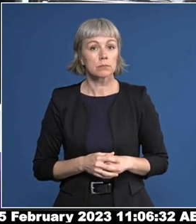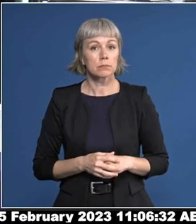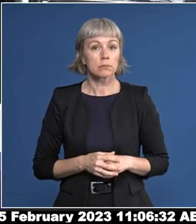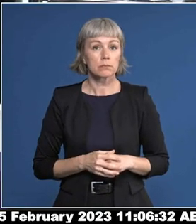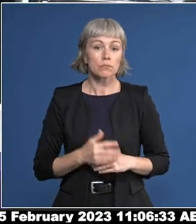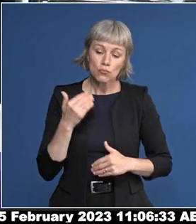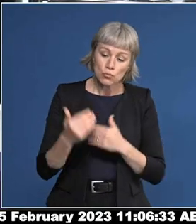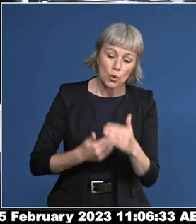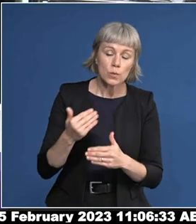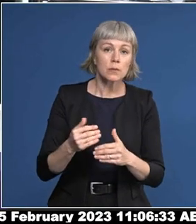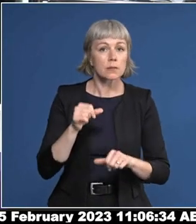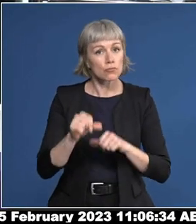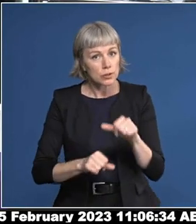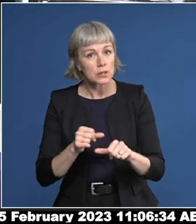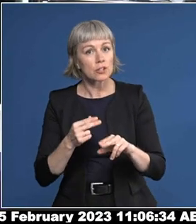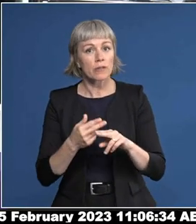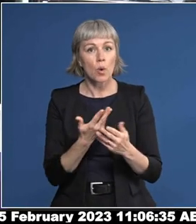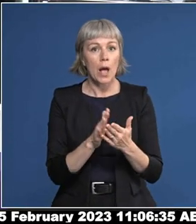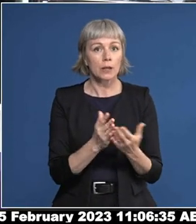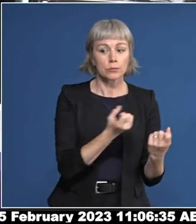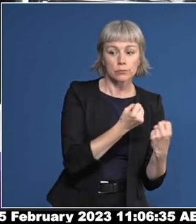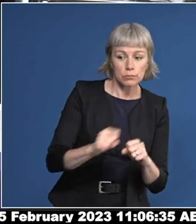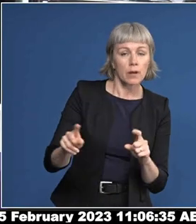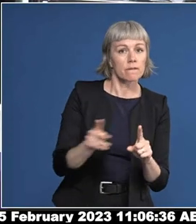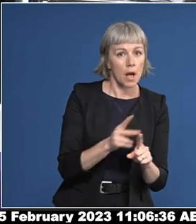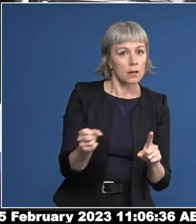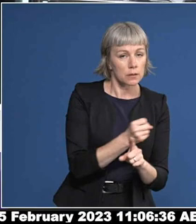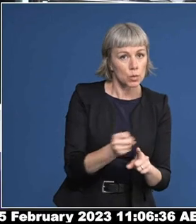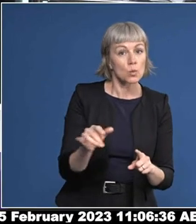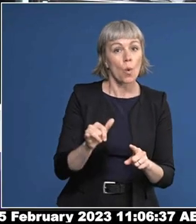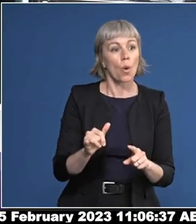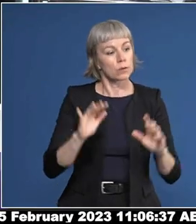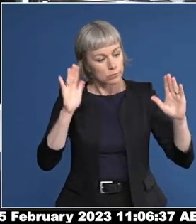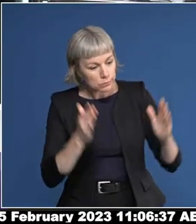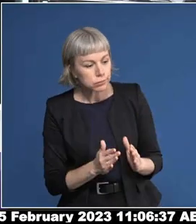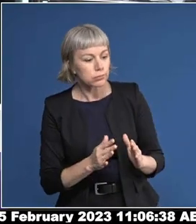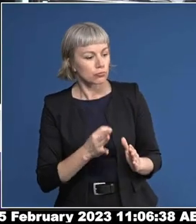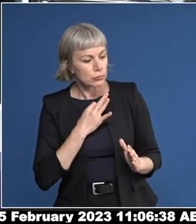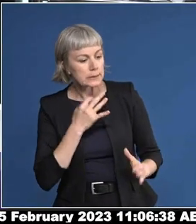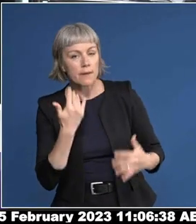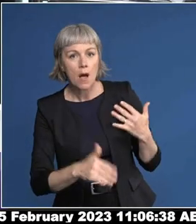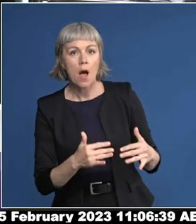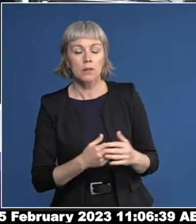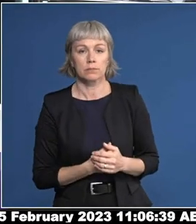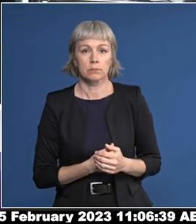preventing and responding to incidents that presented risks of harm were deficient in a number of respects that Ms Eastman, I think, identified.